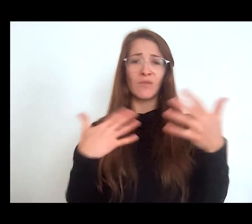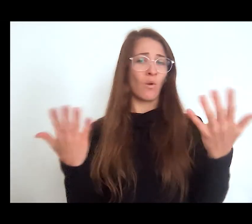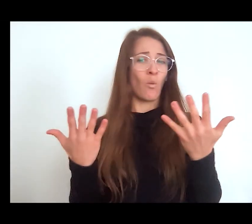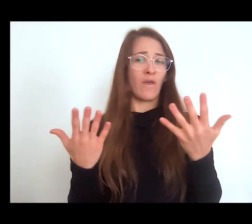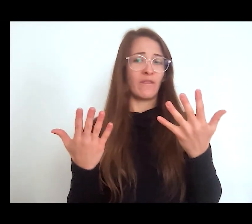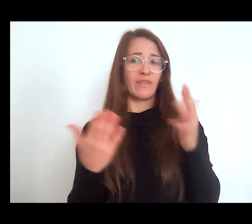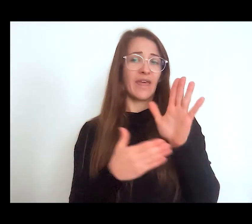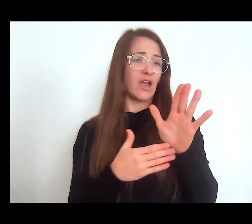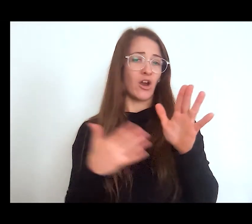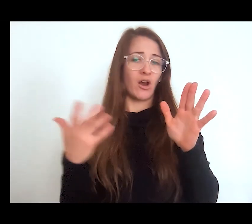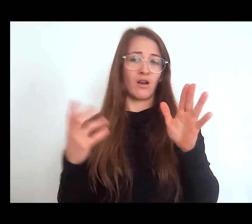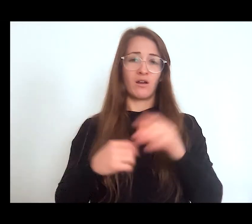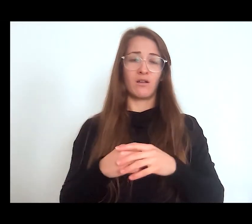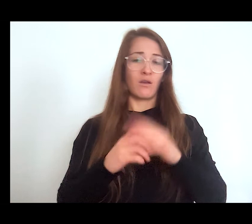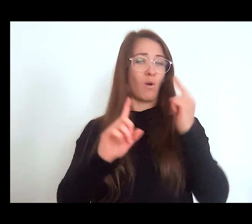CAME TO ME, IT DOESN'T MATTER